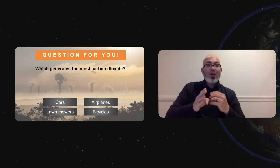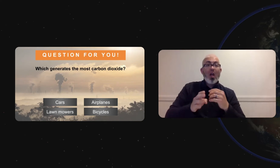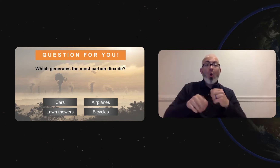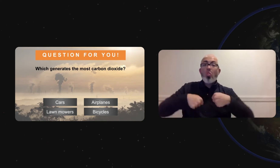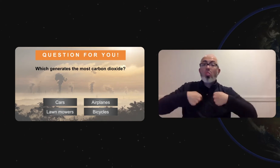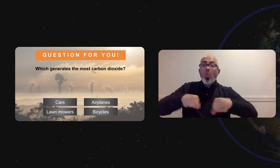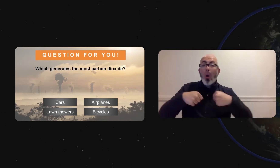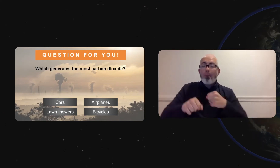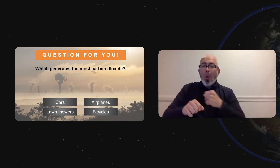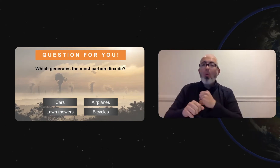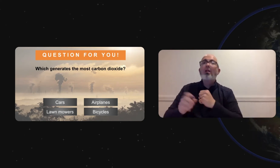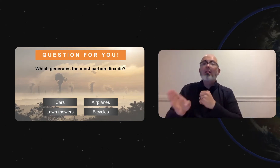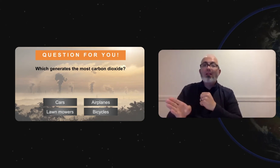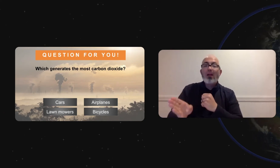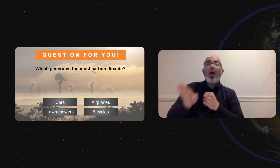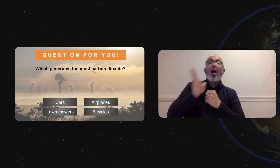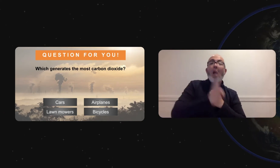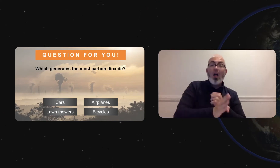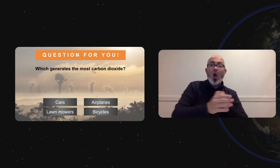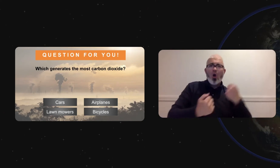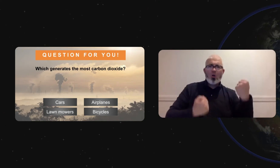They create carbon dioxide.